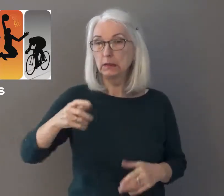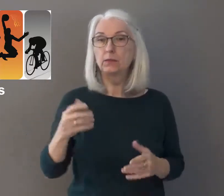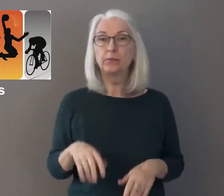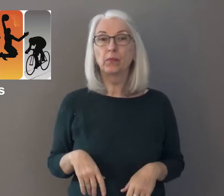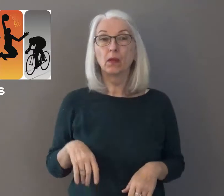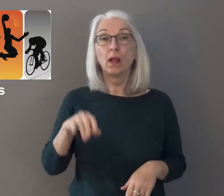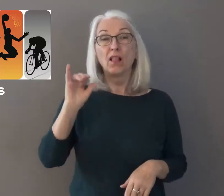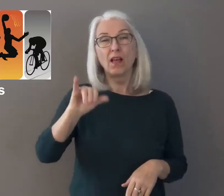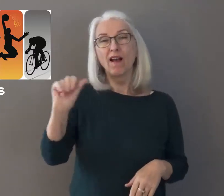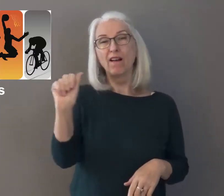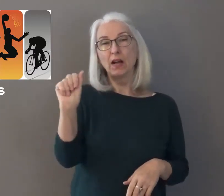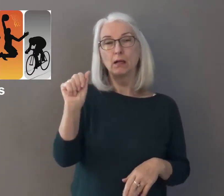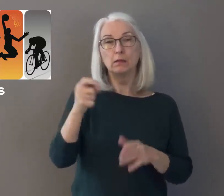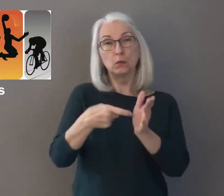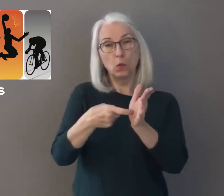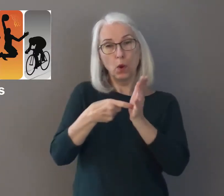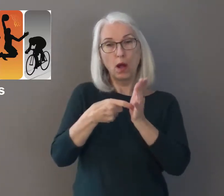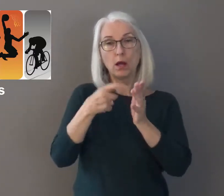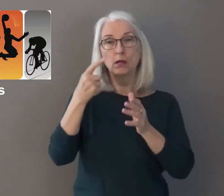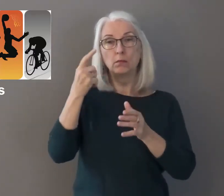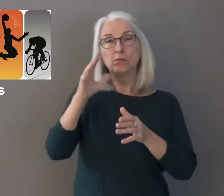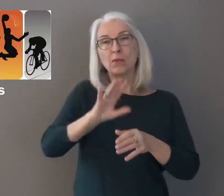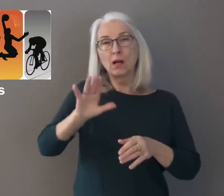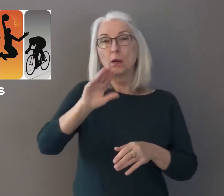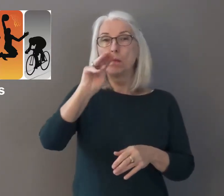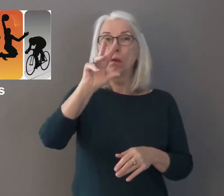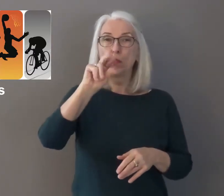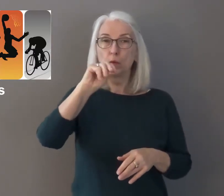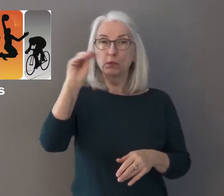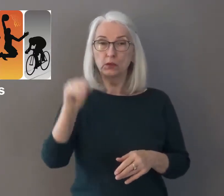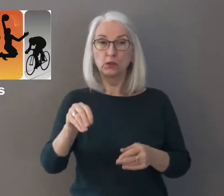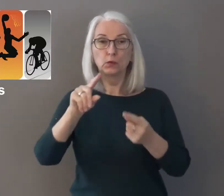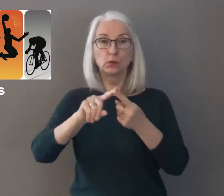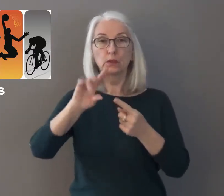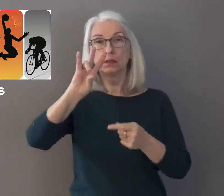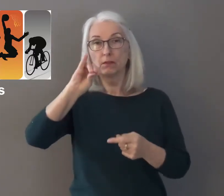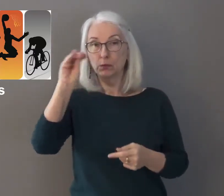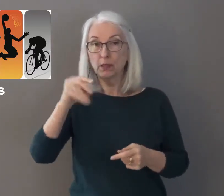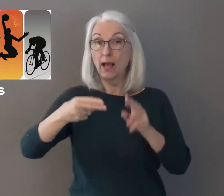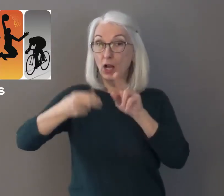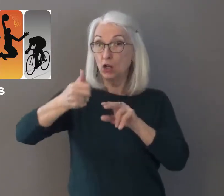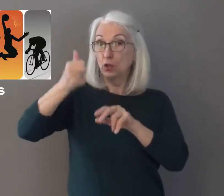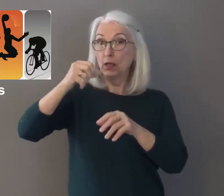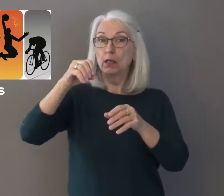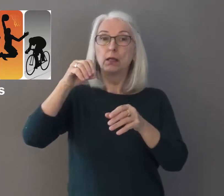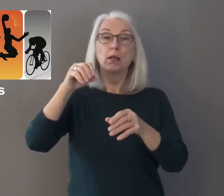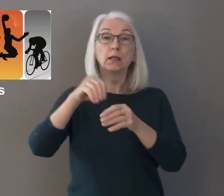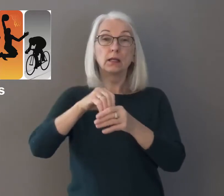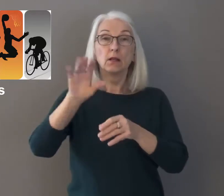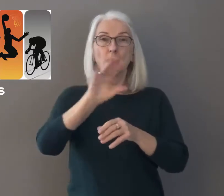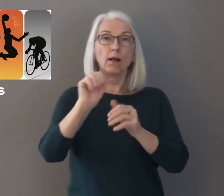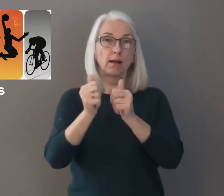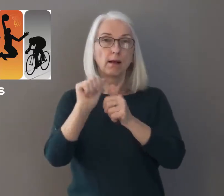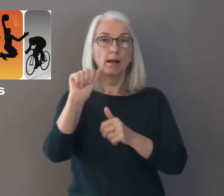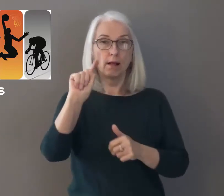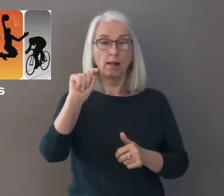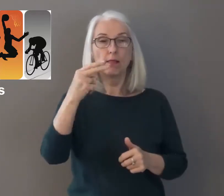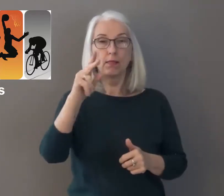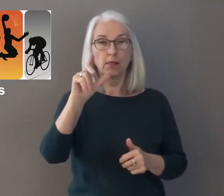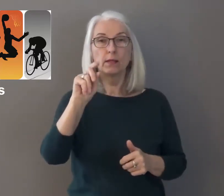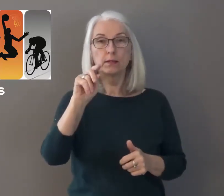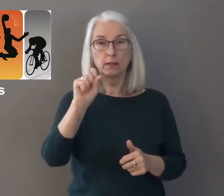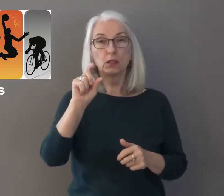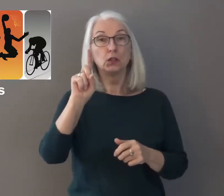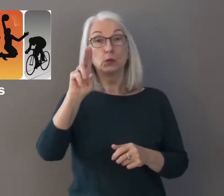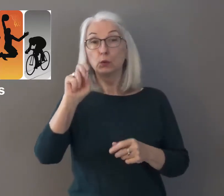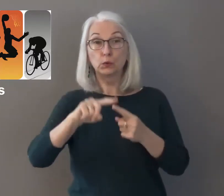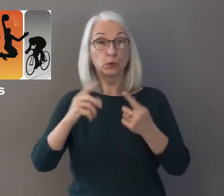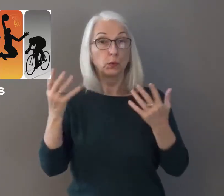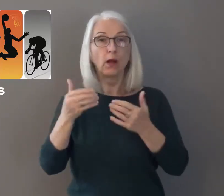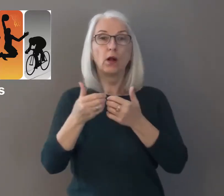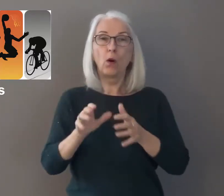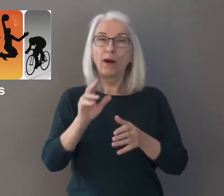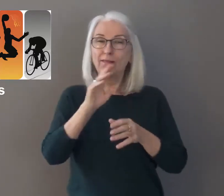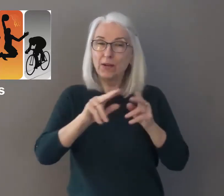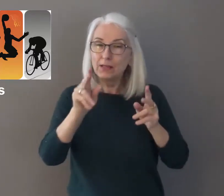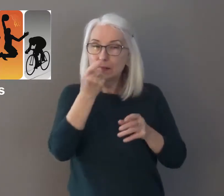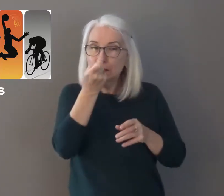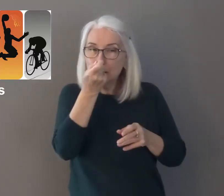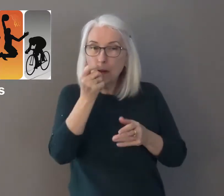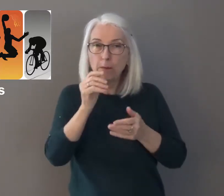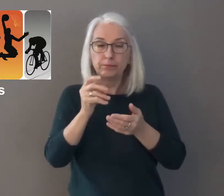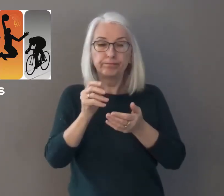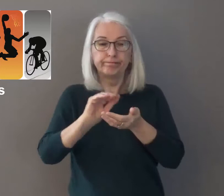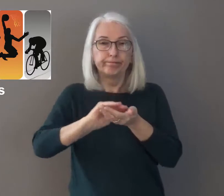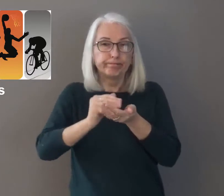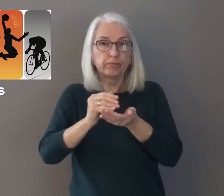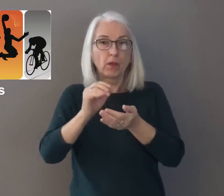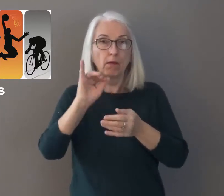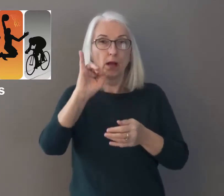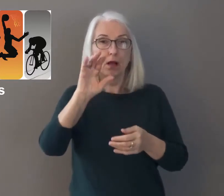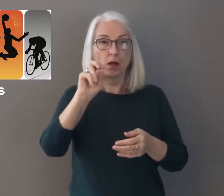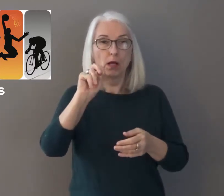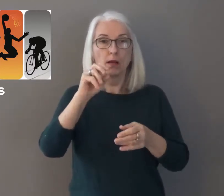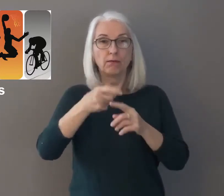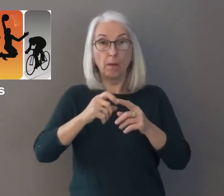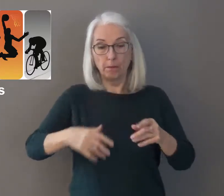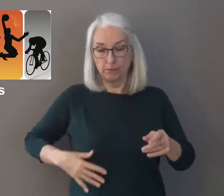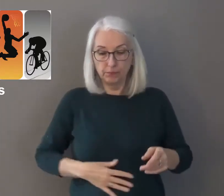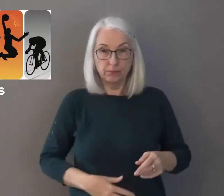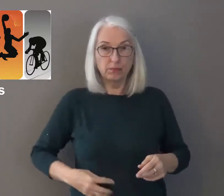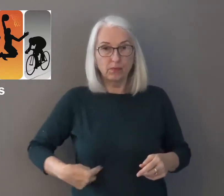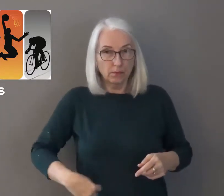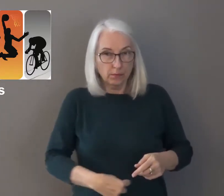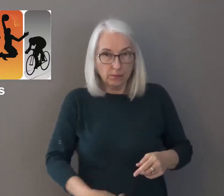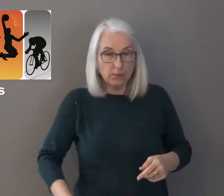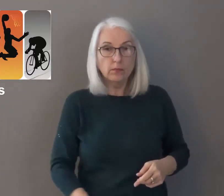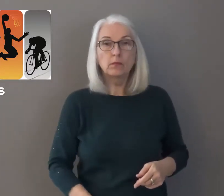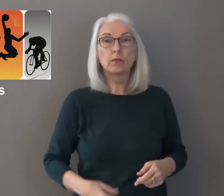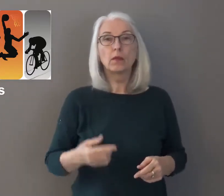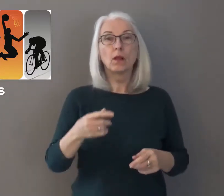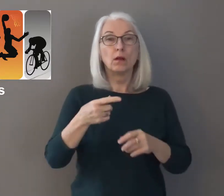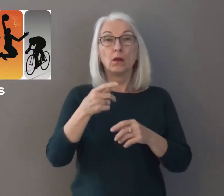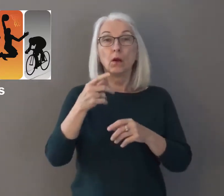The average requirement may be 30% to 70% higher in athletes due to the loss of very small amounts of iron from the intestinal tract